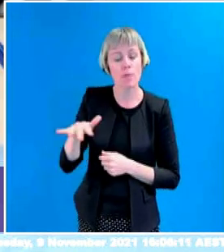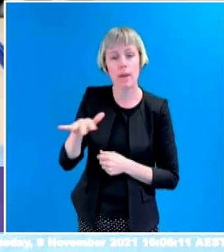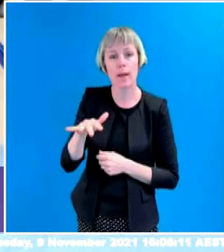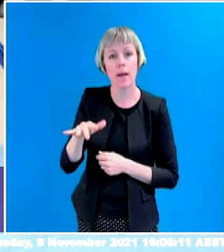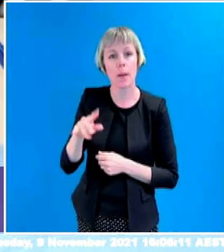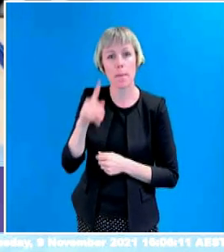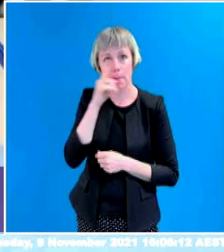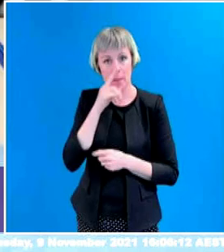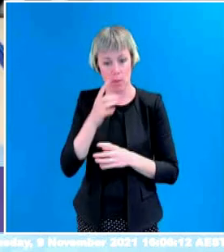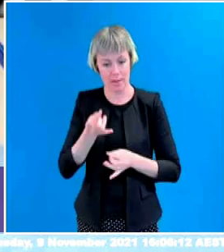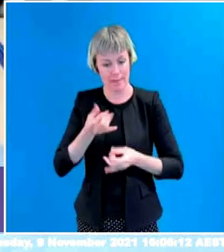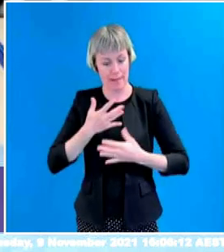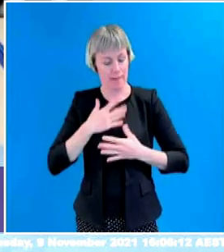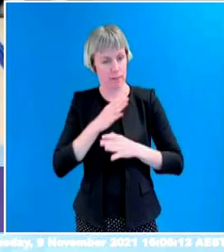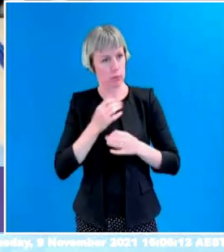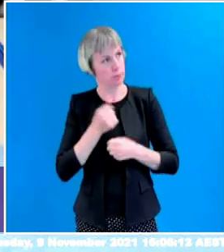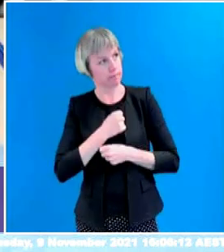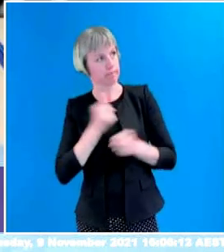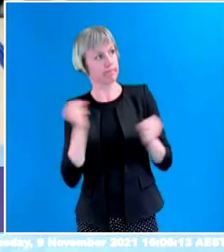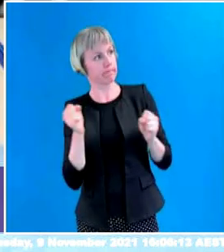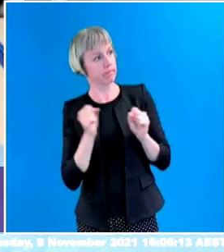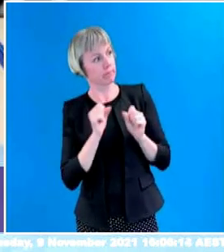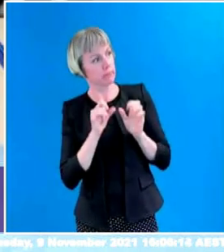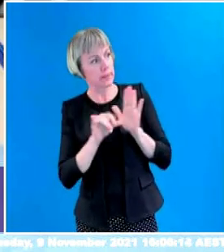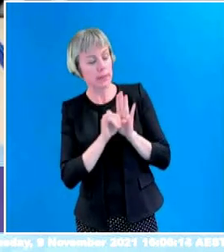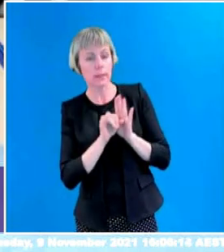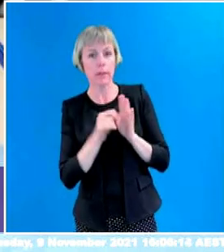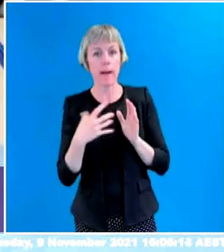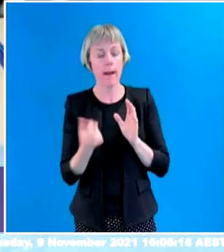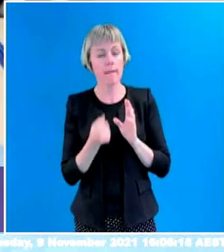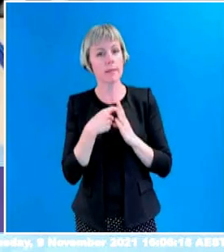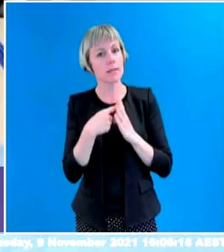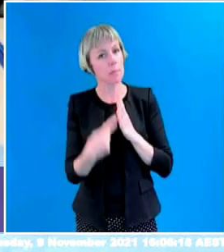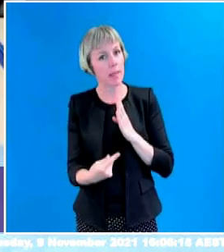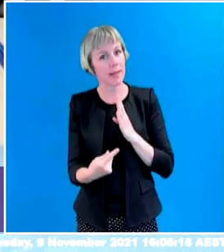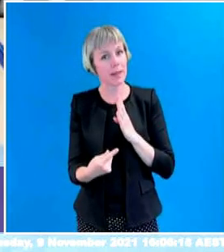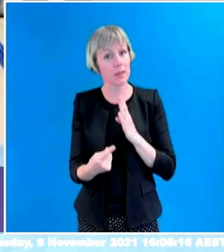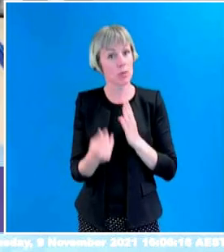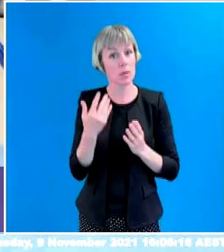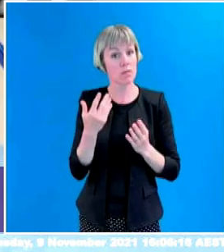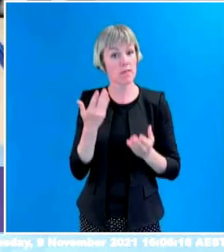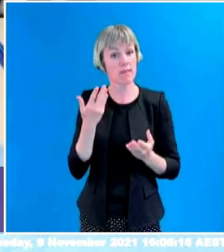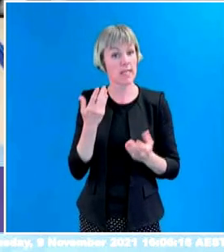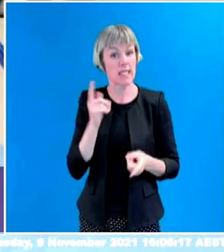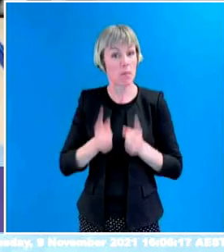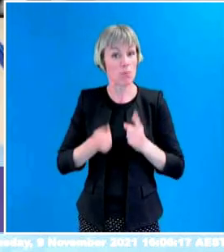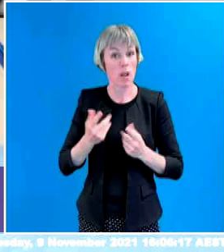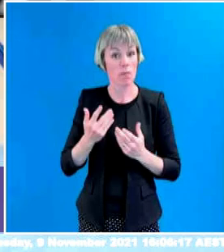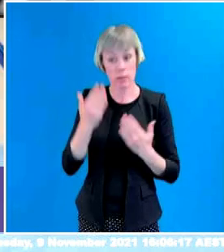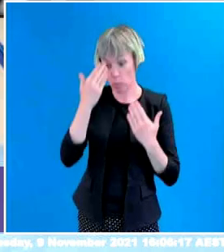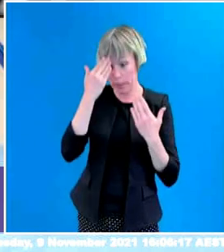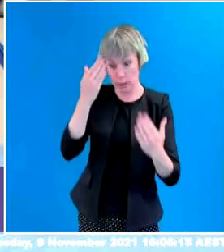disability, and so some collection, we may not necessarily be aware that people